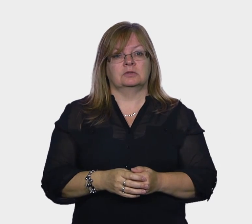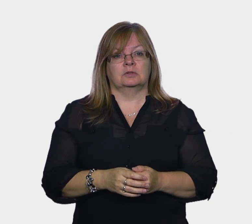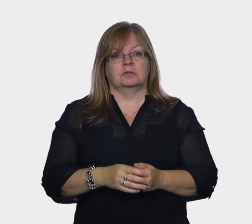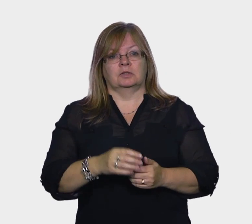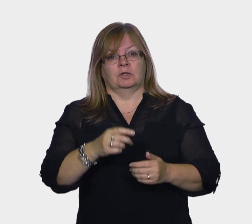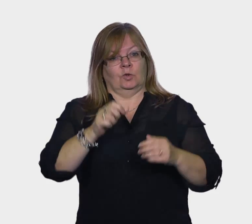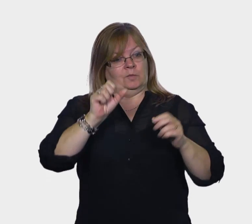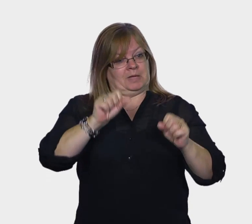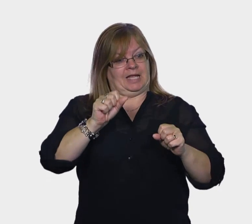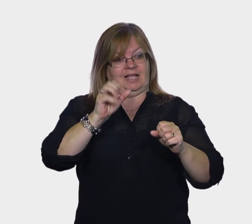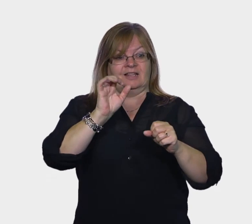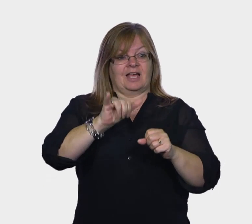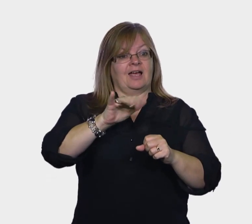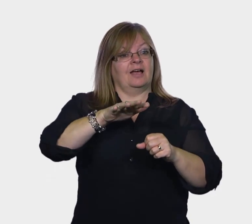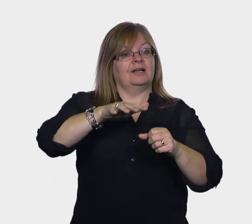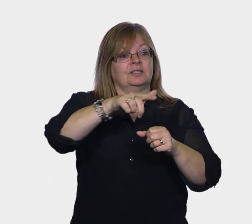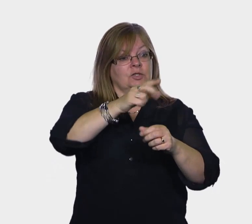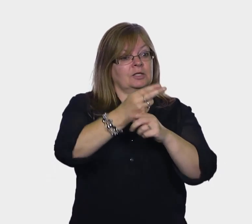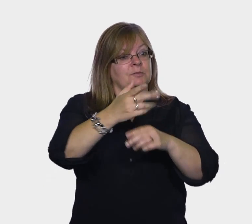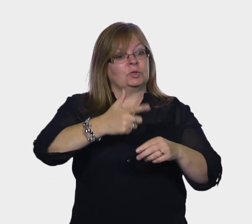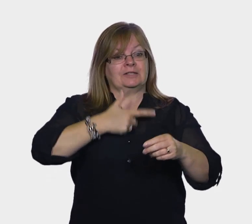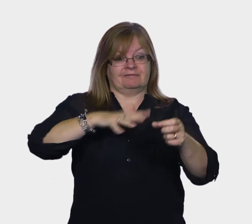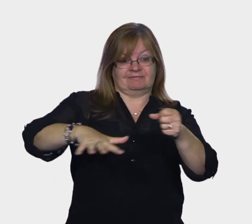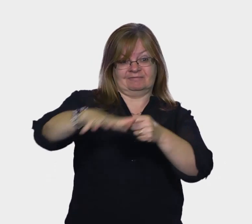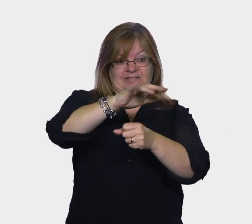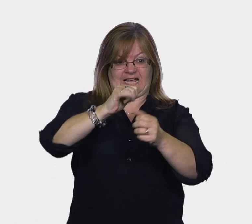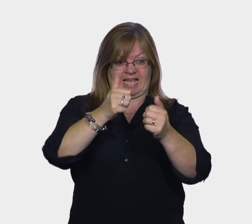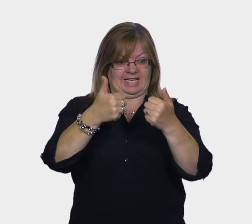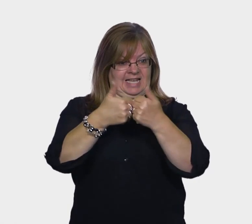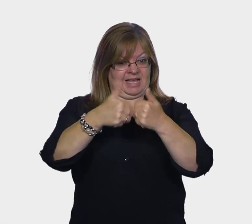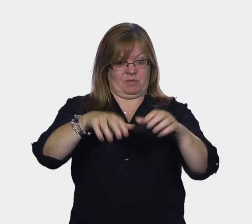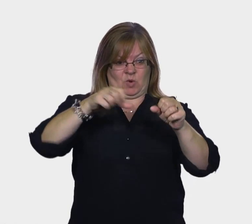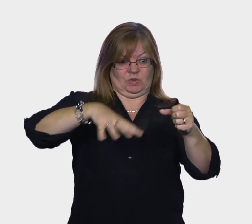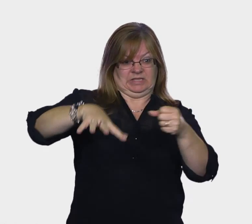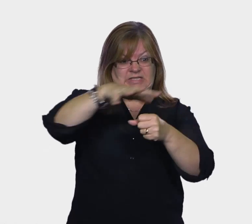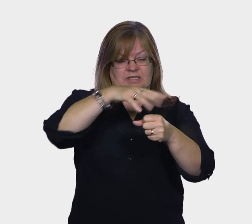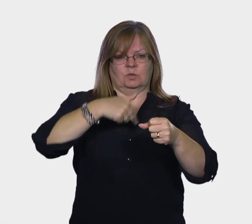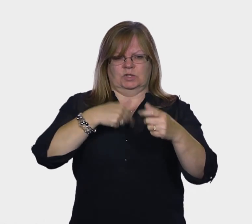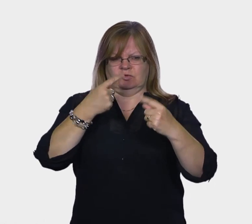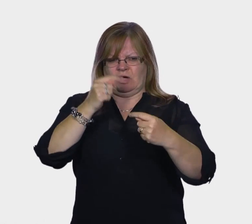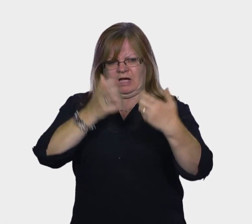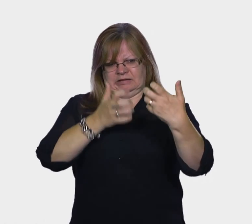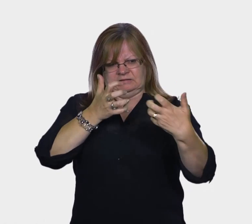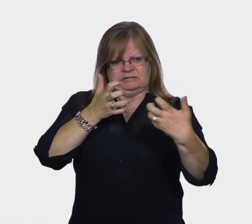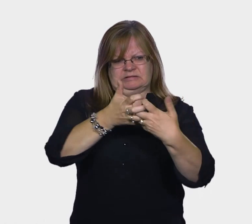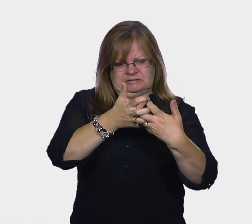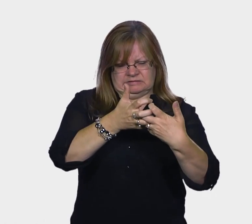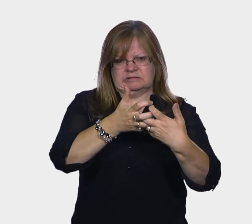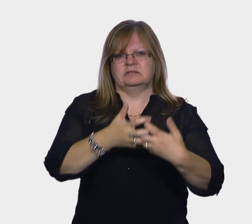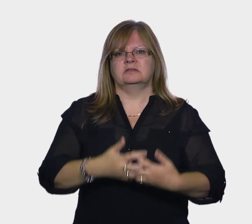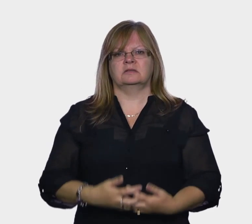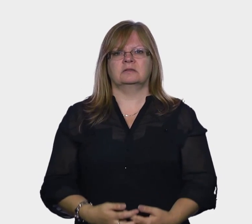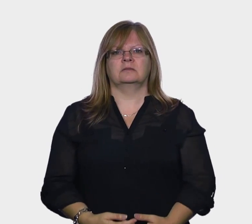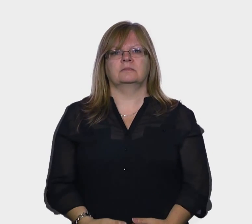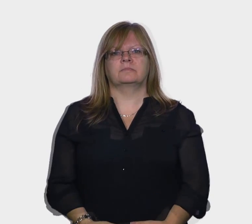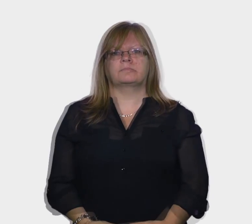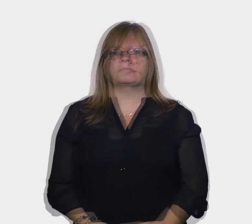who are affected by traffic changes.